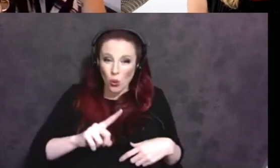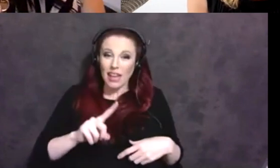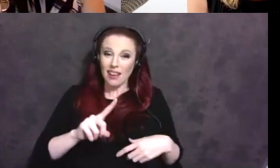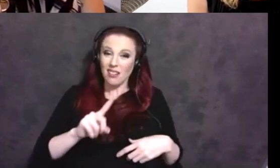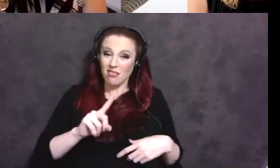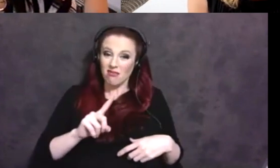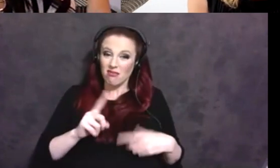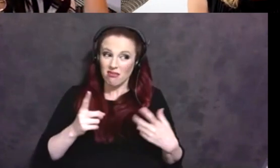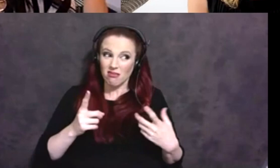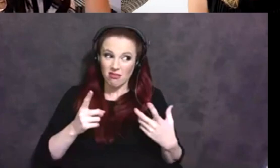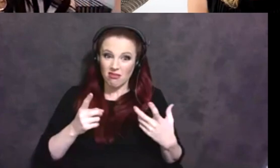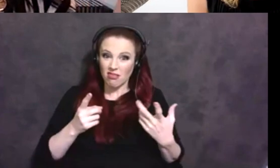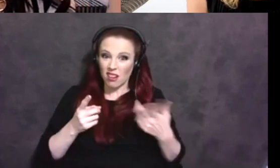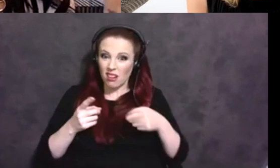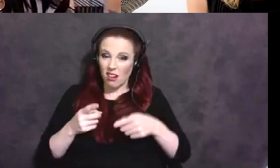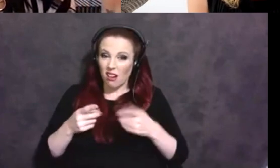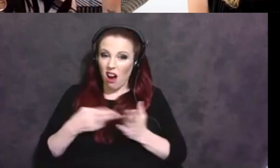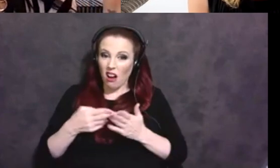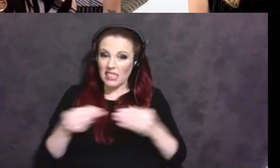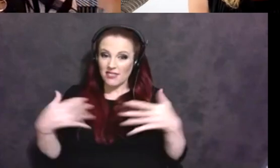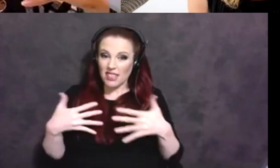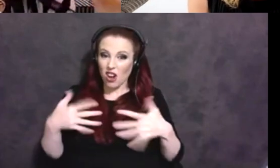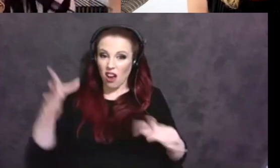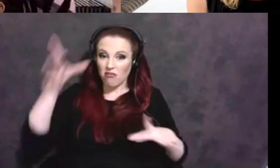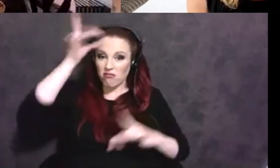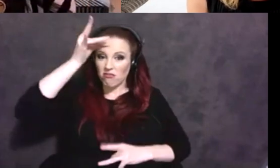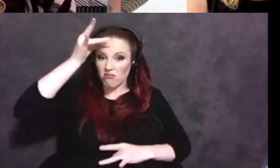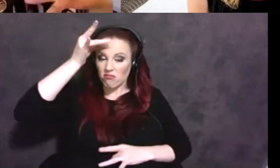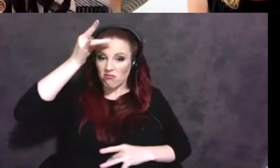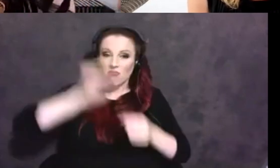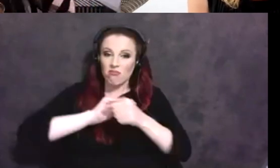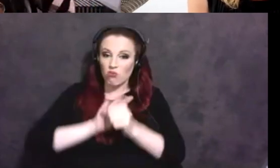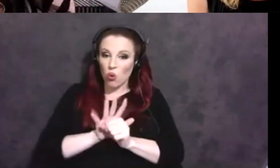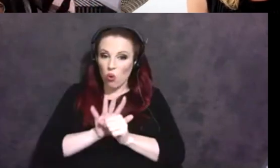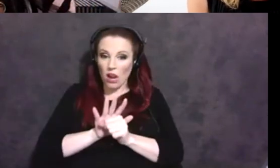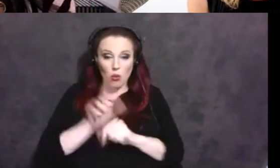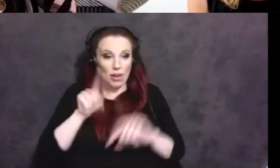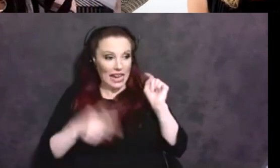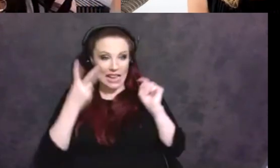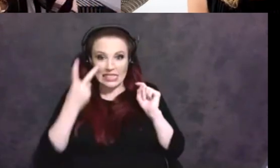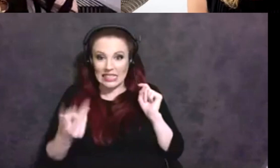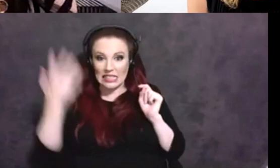moment, the COVID environment that we find ourselves in, there is actually a genuine,